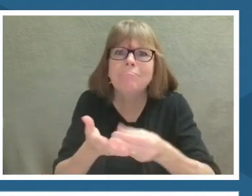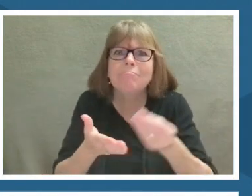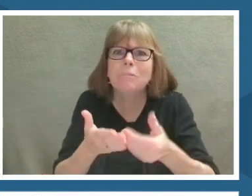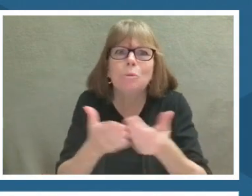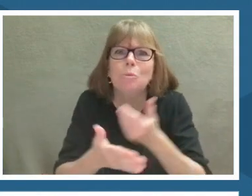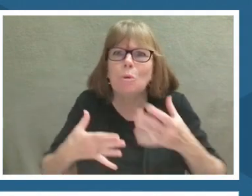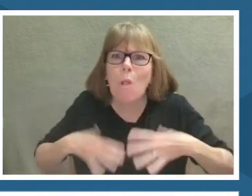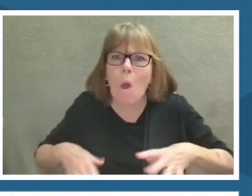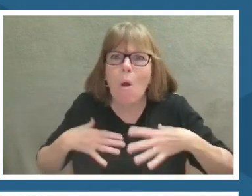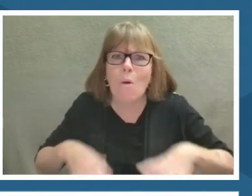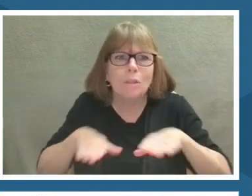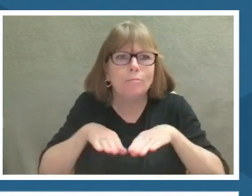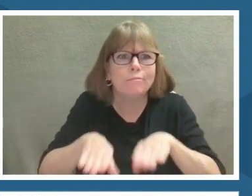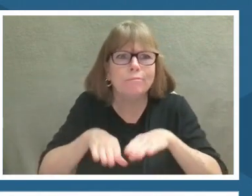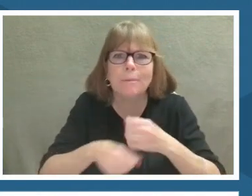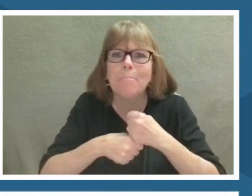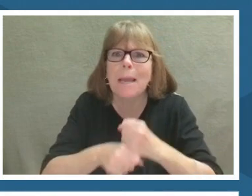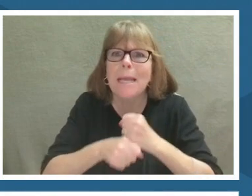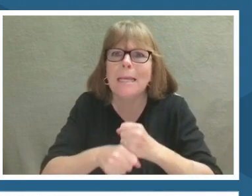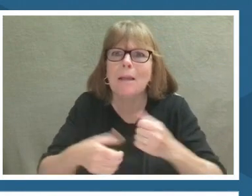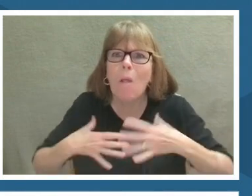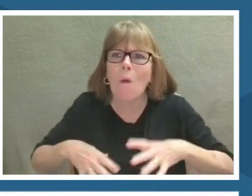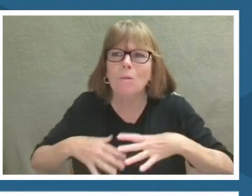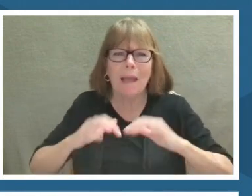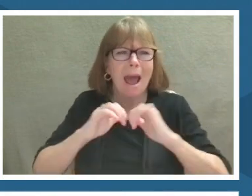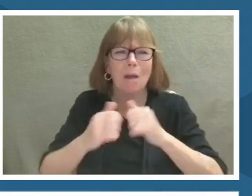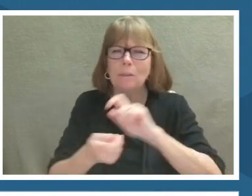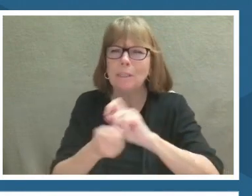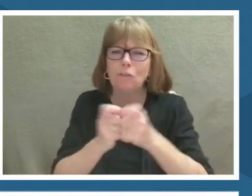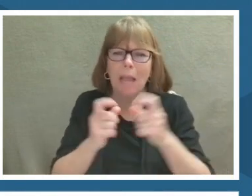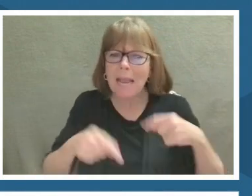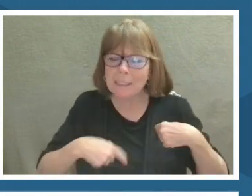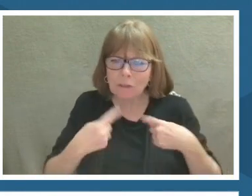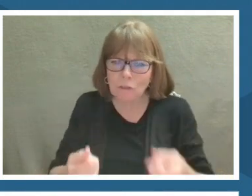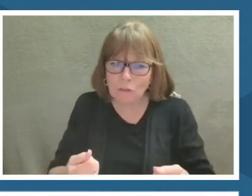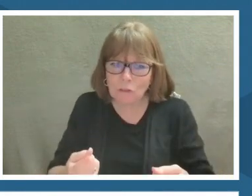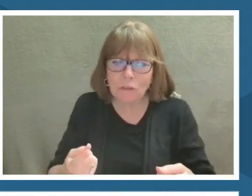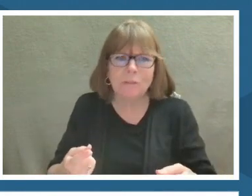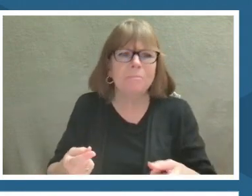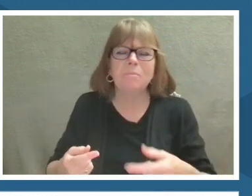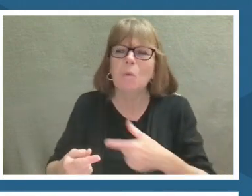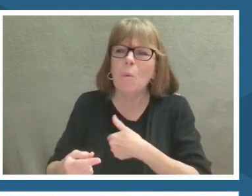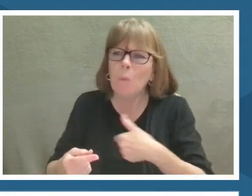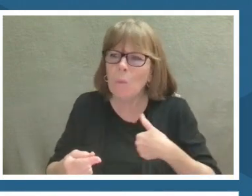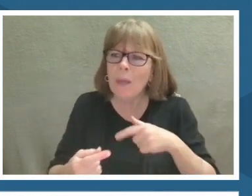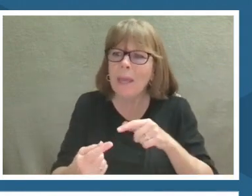how those changed over time um we're interviewing people in our community and